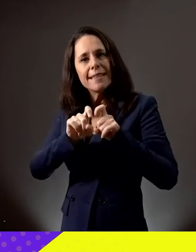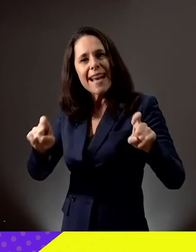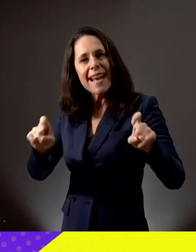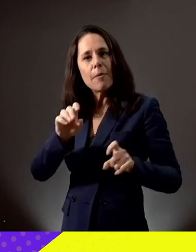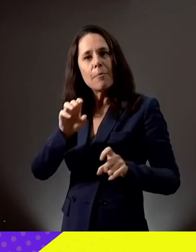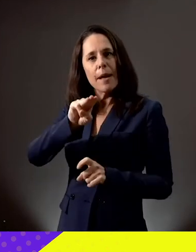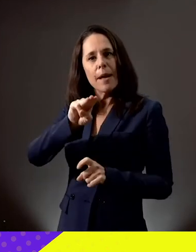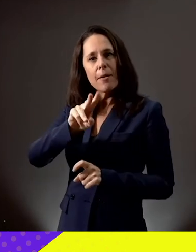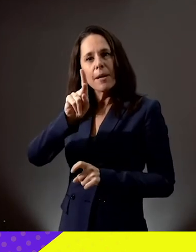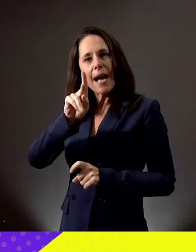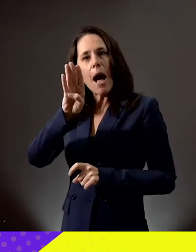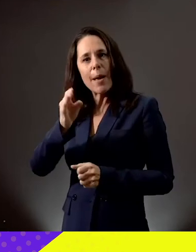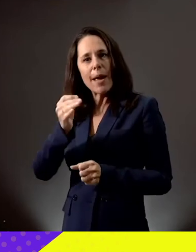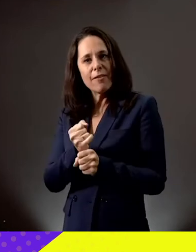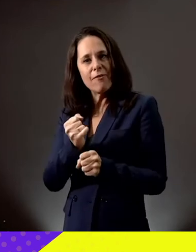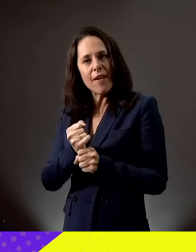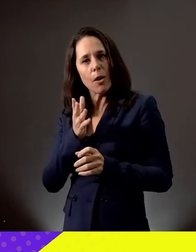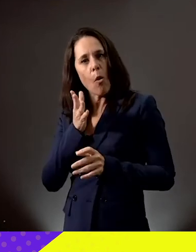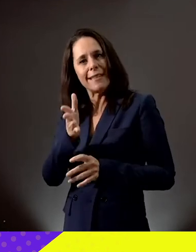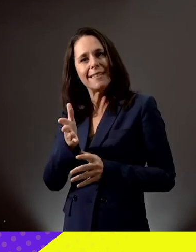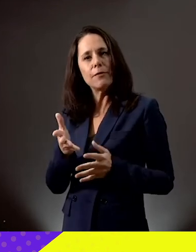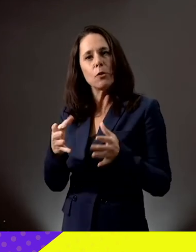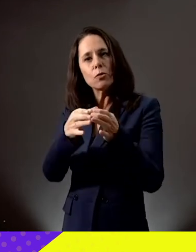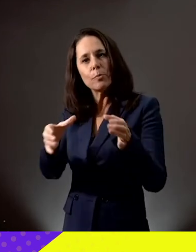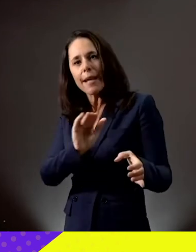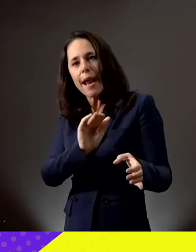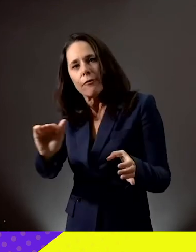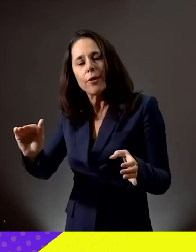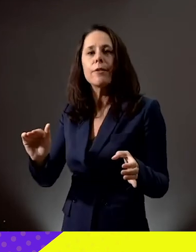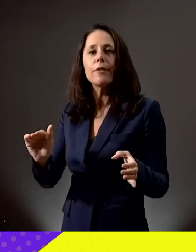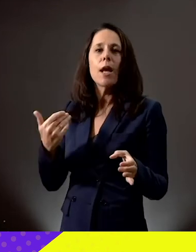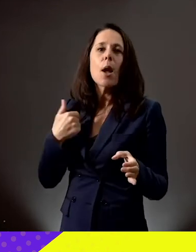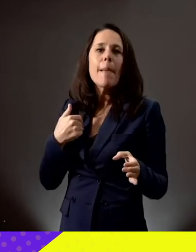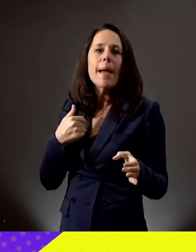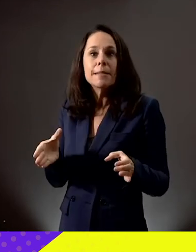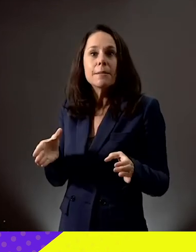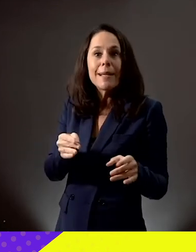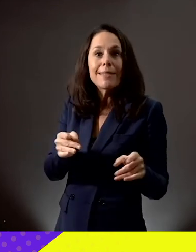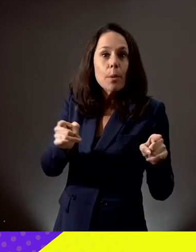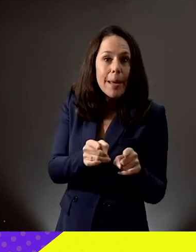We asked businesses to hire people with a distance to the labour market.